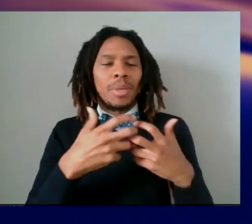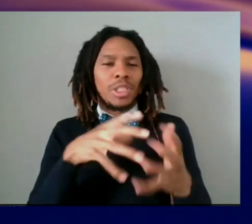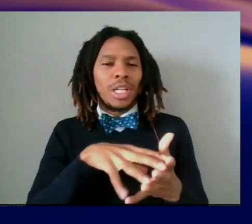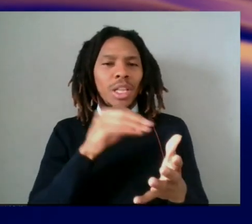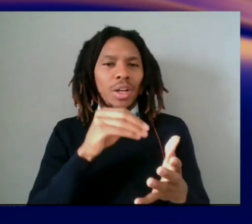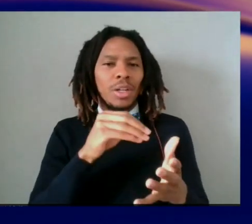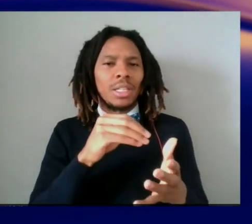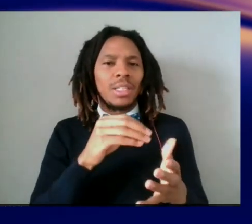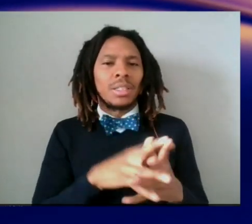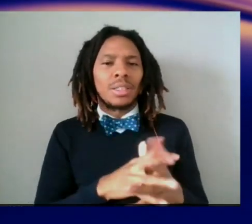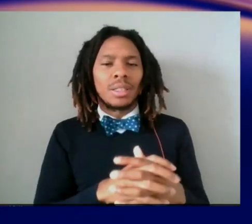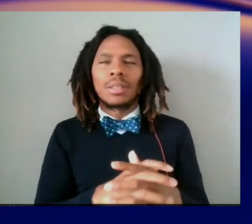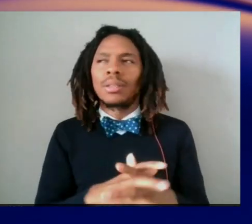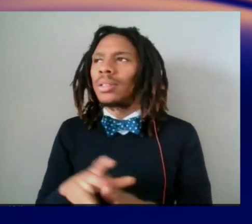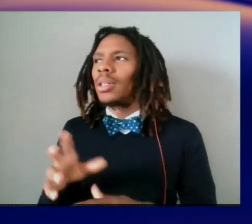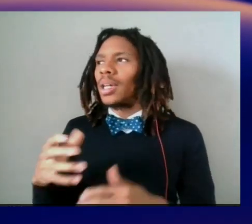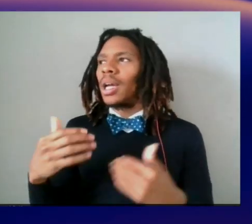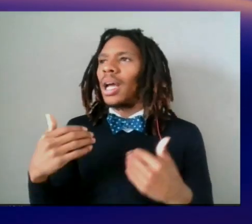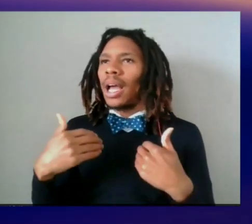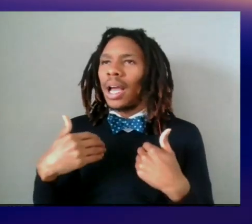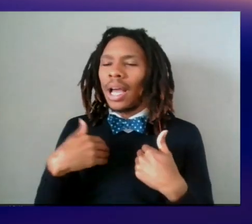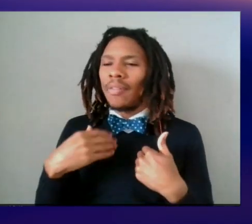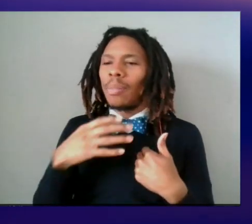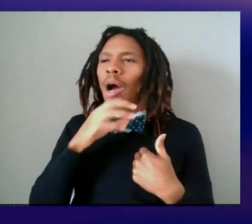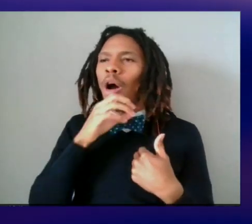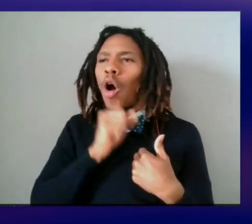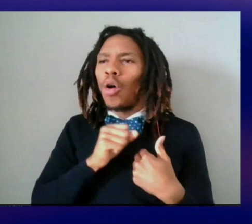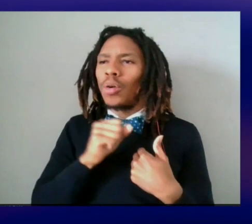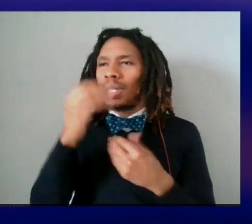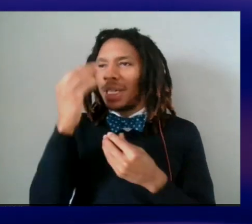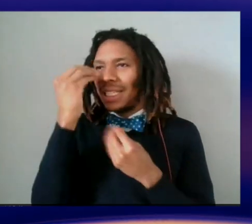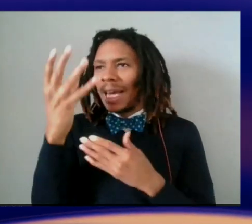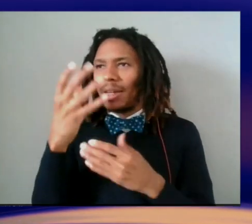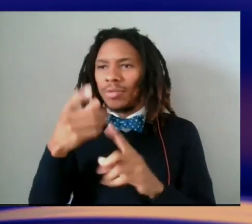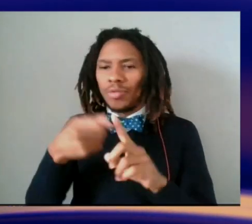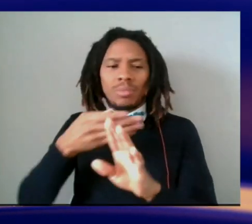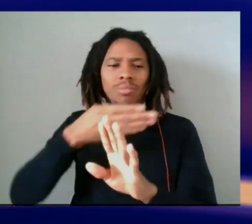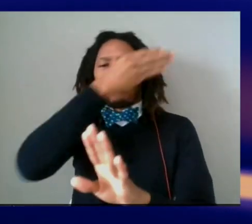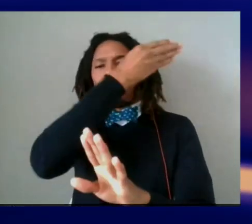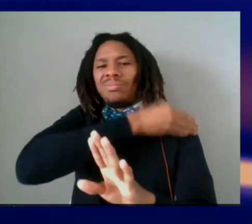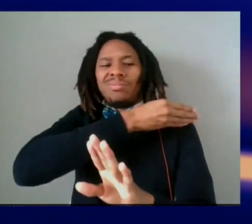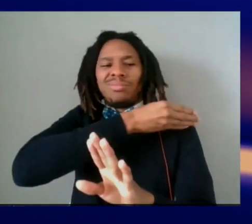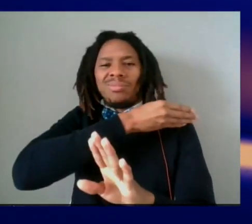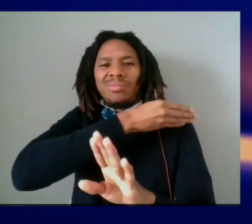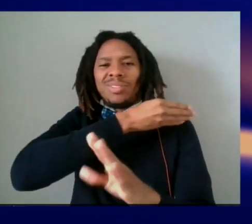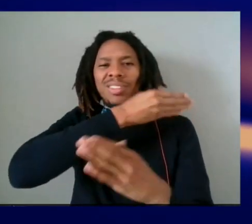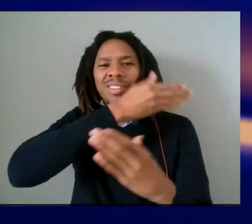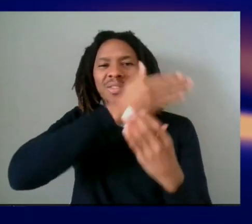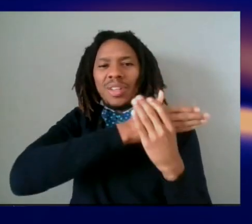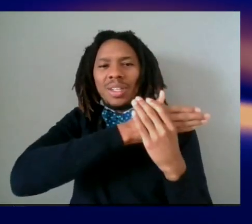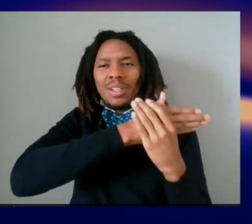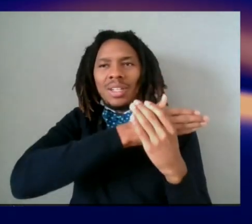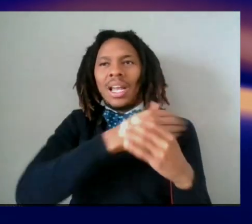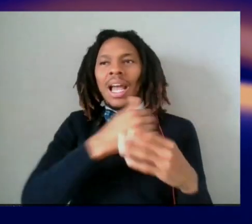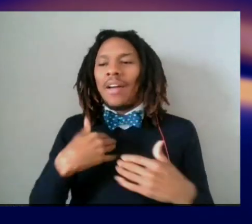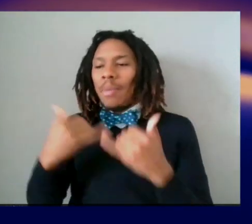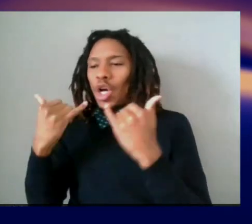I've got my archived data from way back, I've got my current data, but now I can query